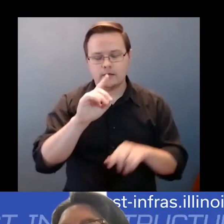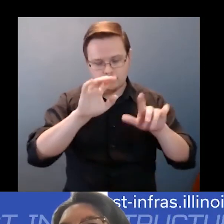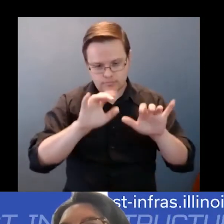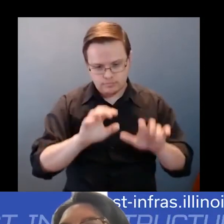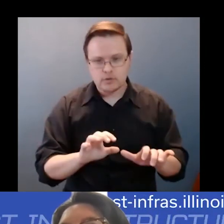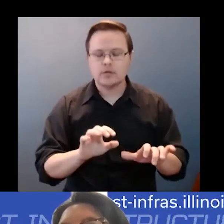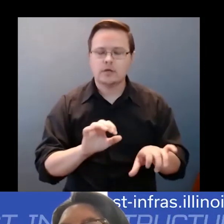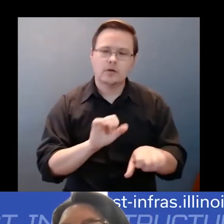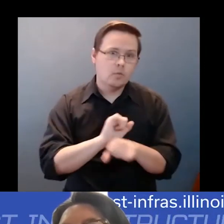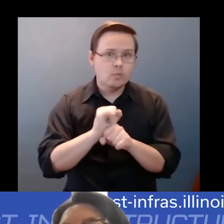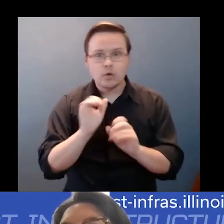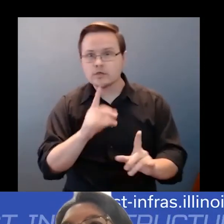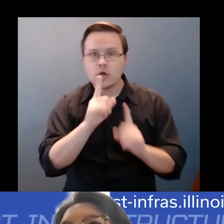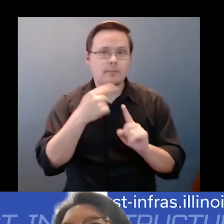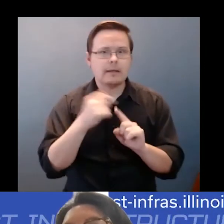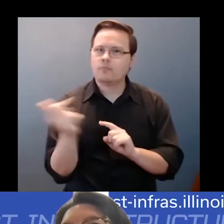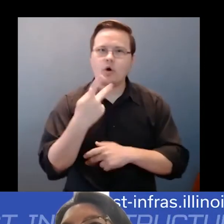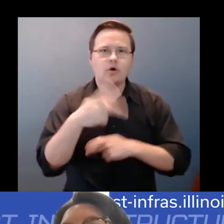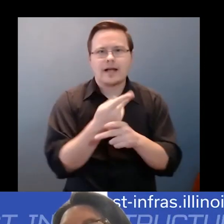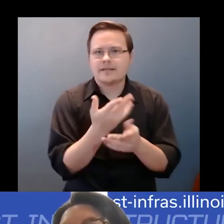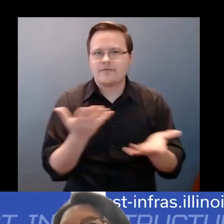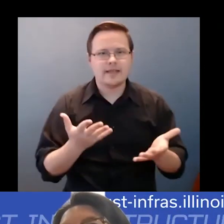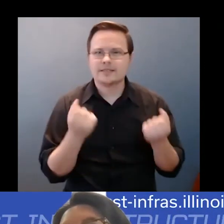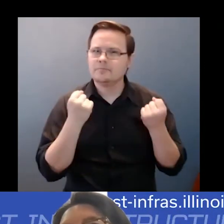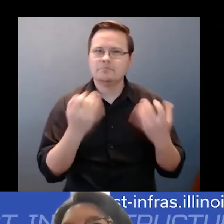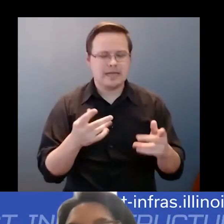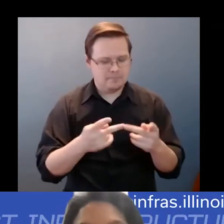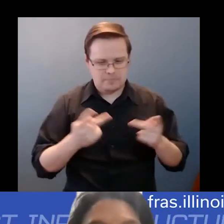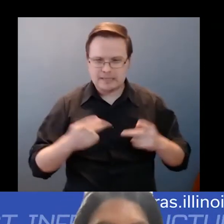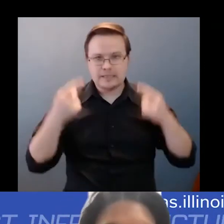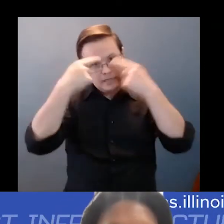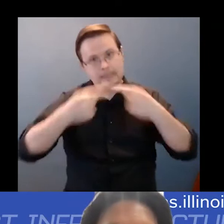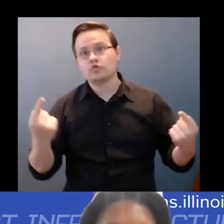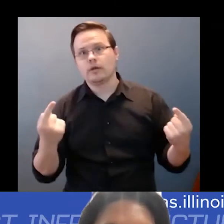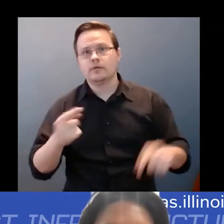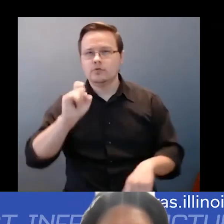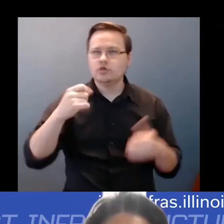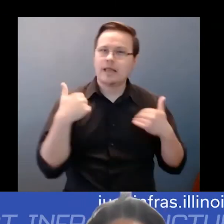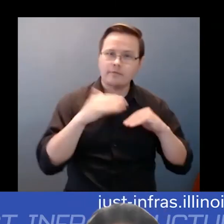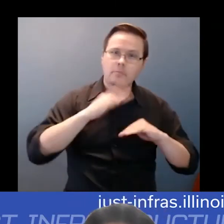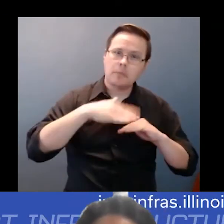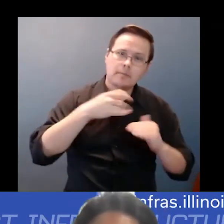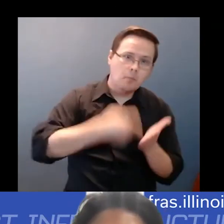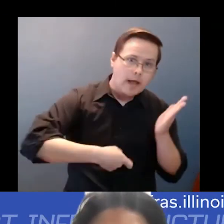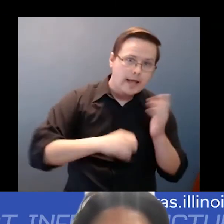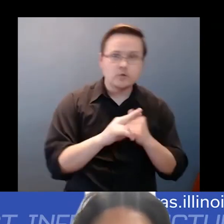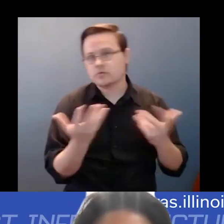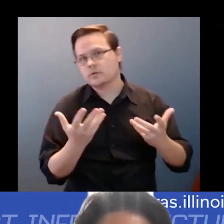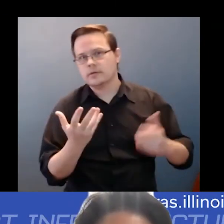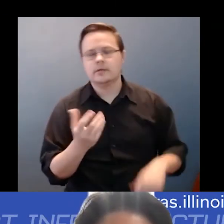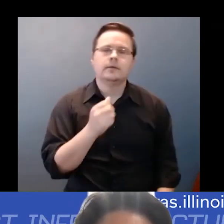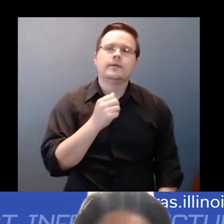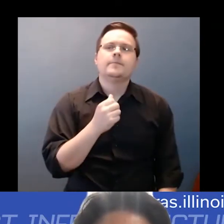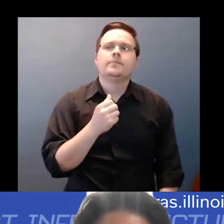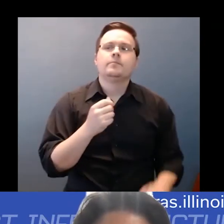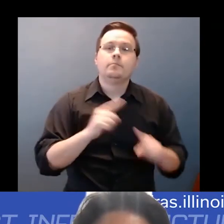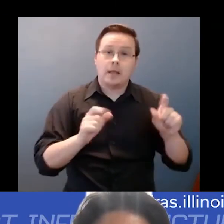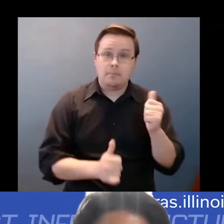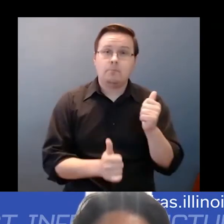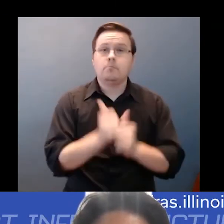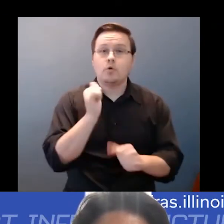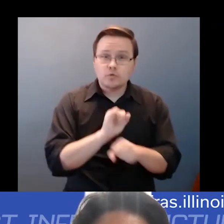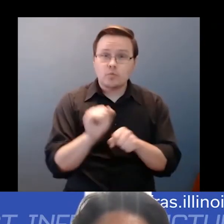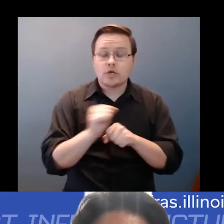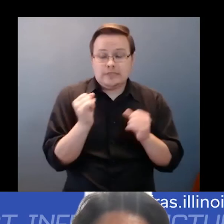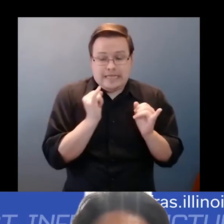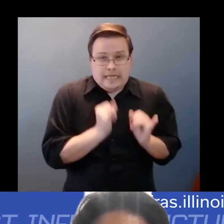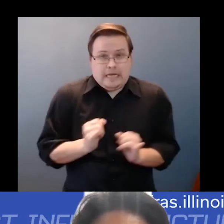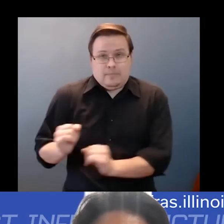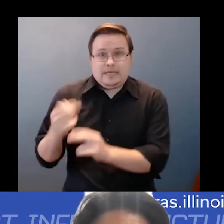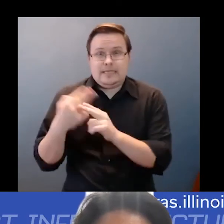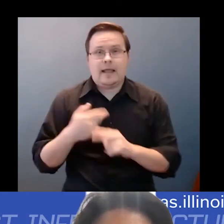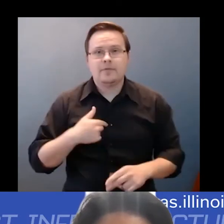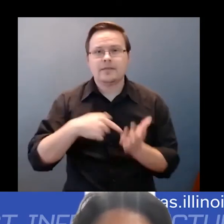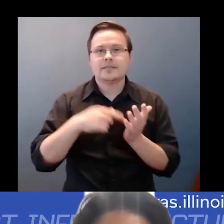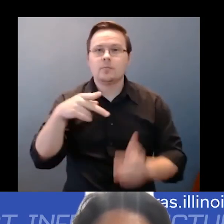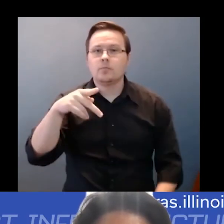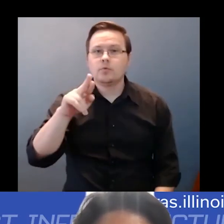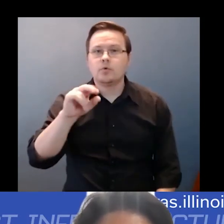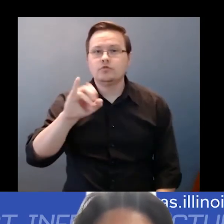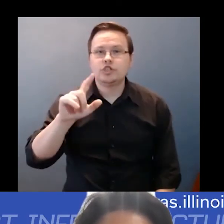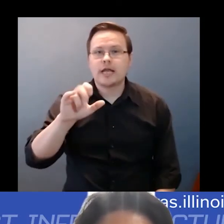just went encoded them, and workers talked about all kinds of things and there are a lot of points and they disagreed on like you know should there be a minimum wage or not, but one point that most workers actually independently named Moses rejection